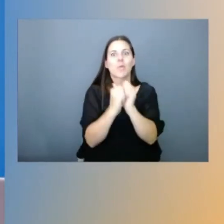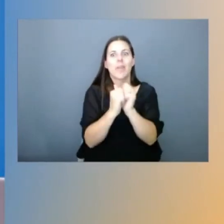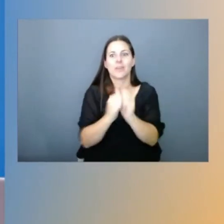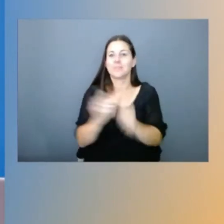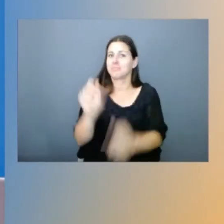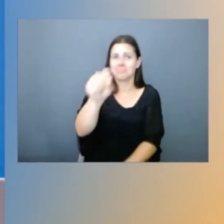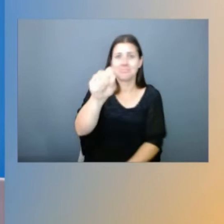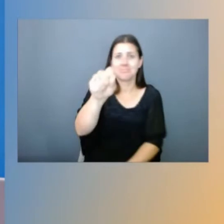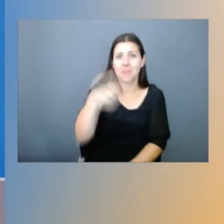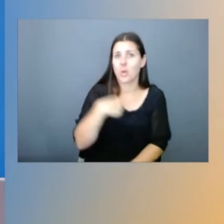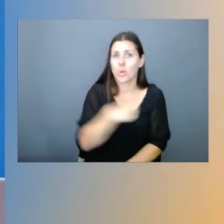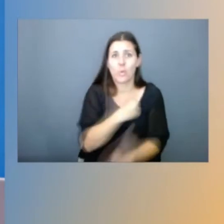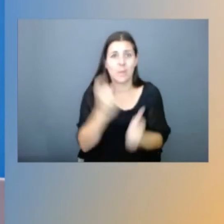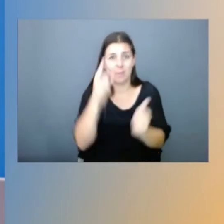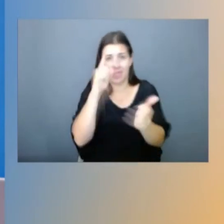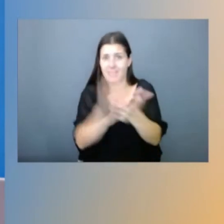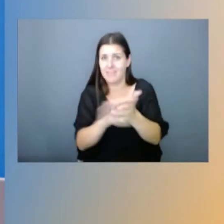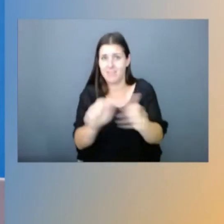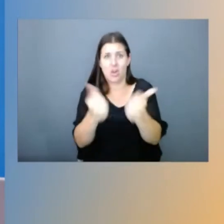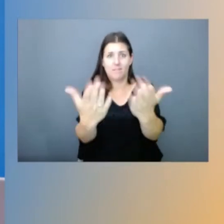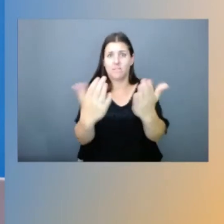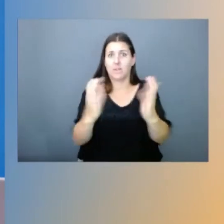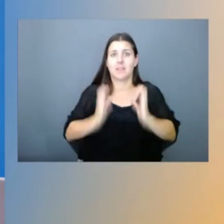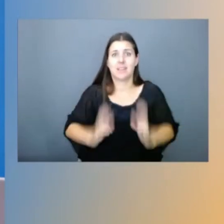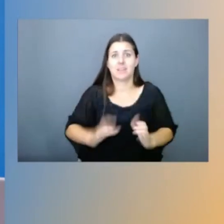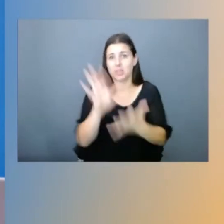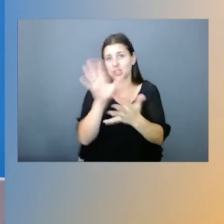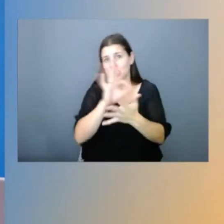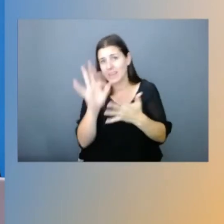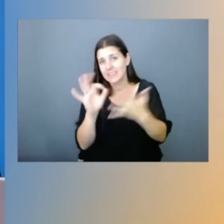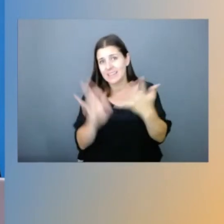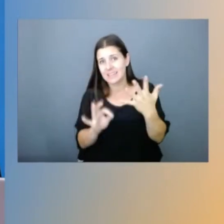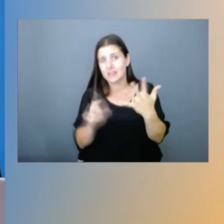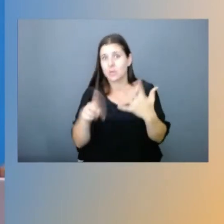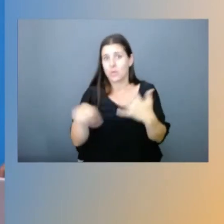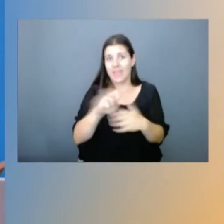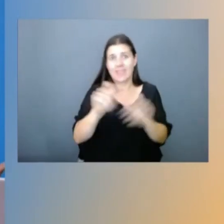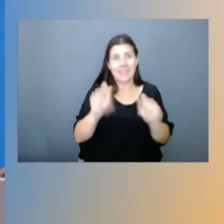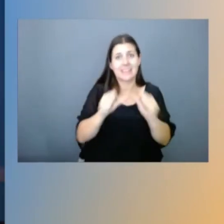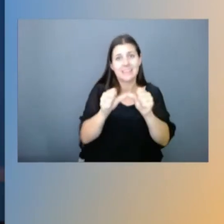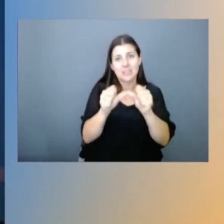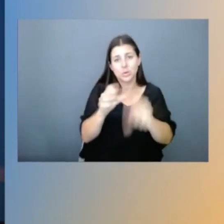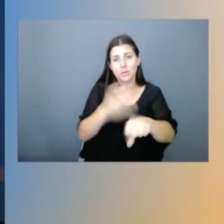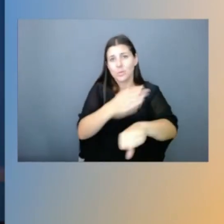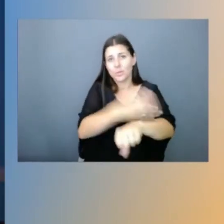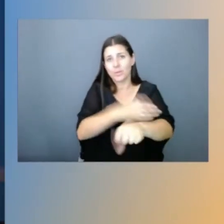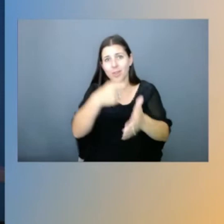and giving them choices to continue to improve their price performance and reduce their total cost of ownership and Graviton